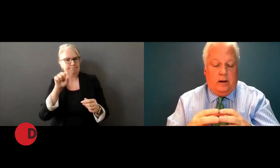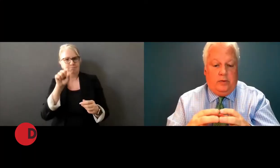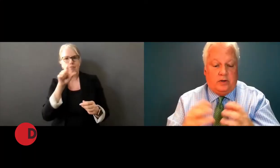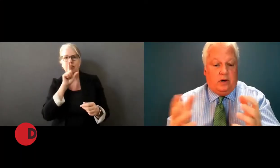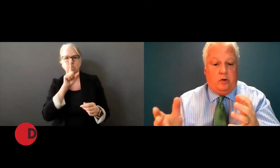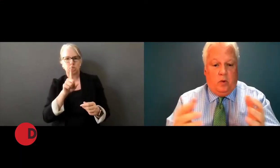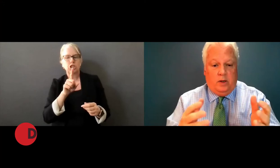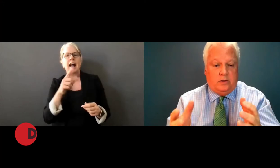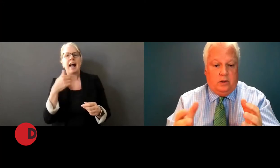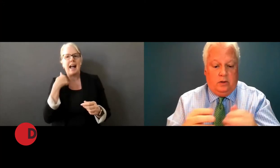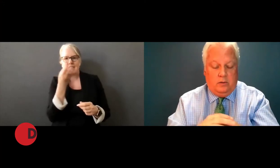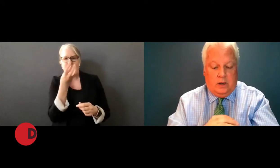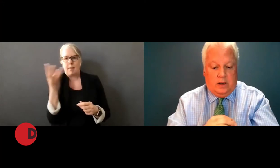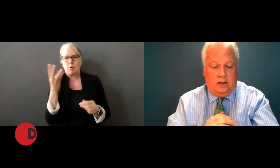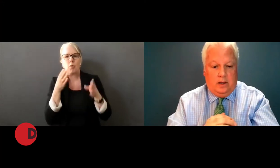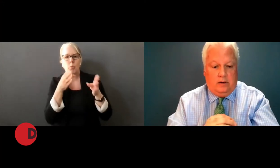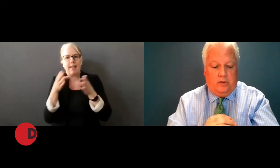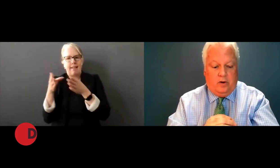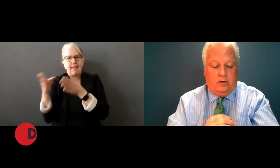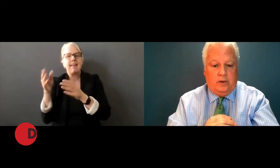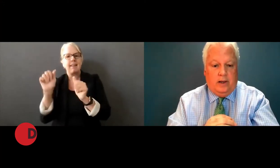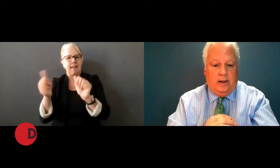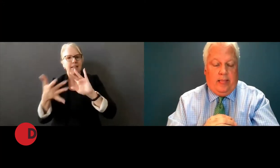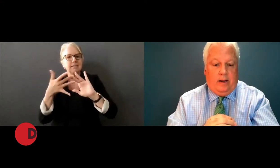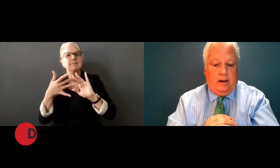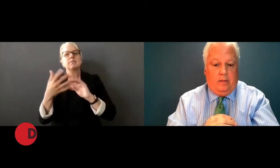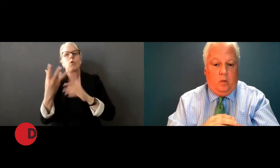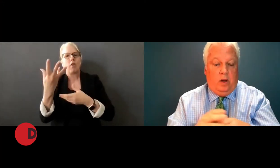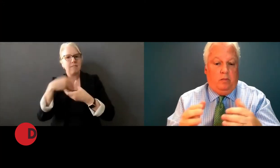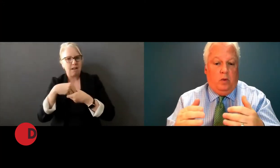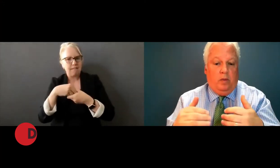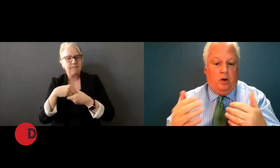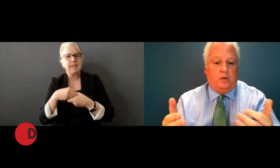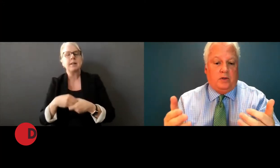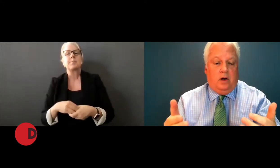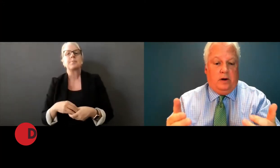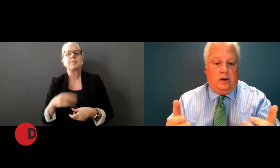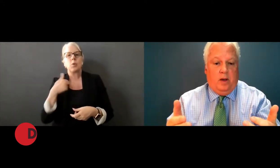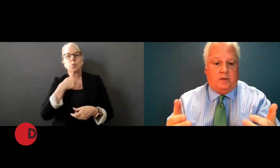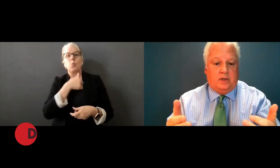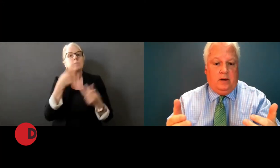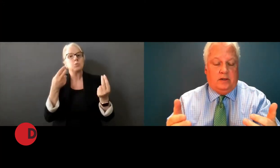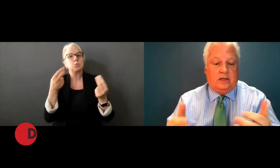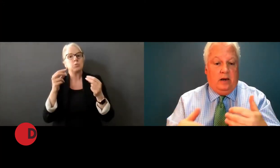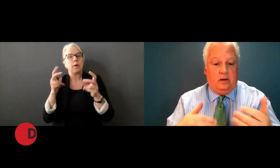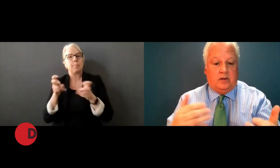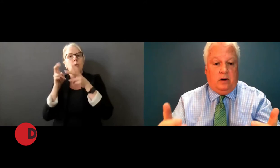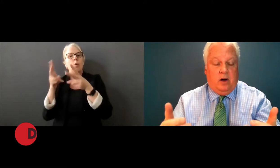[Doug]: Yes, for sure I have a couple of ways where Deaf people can contact or get involved.